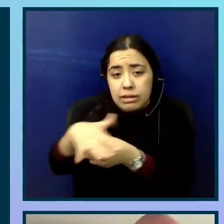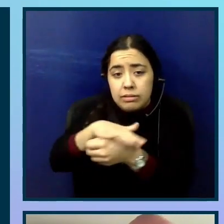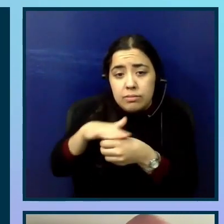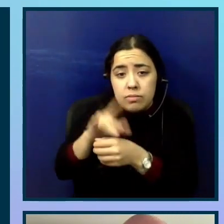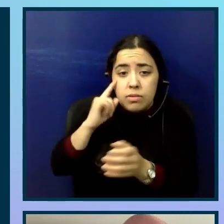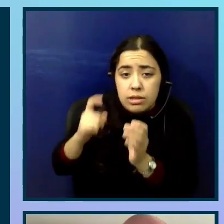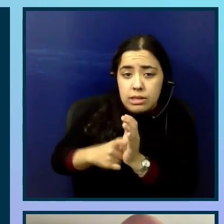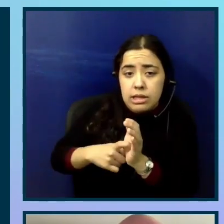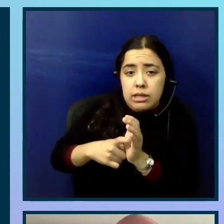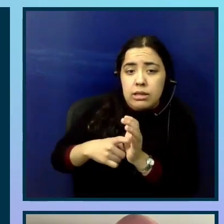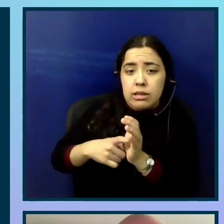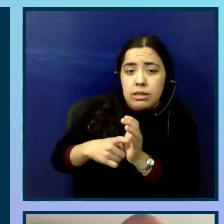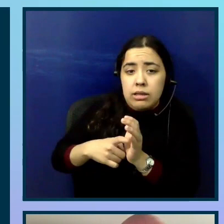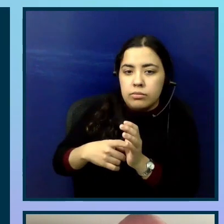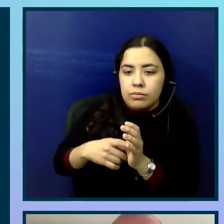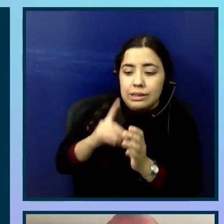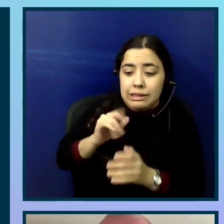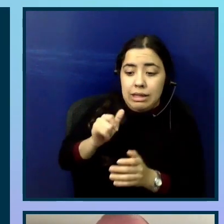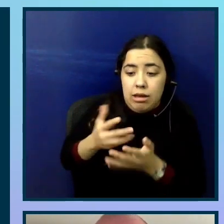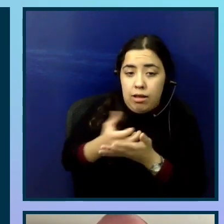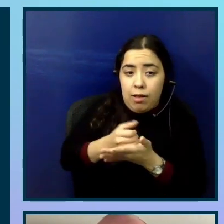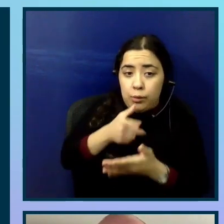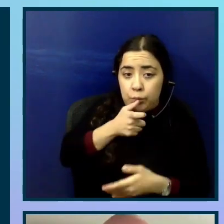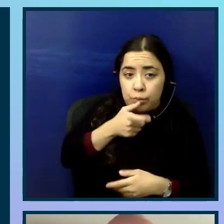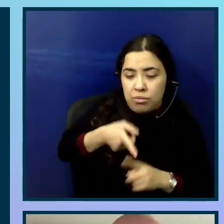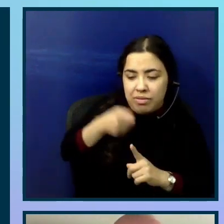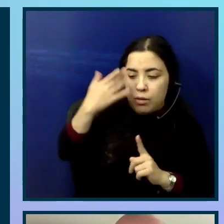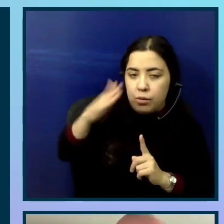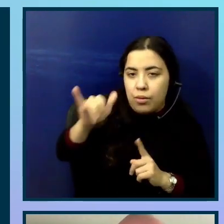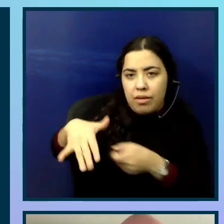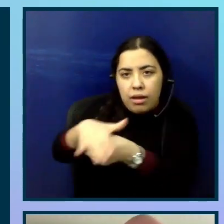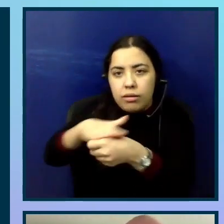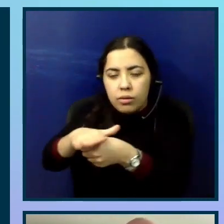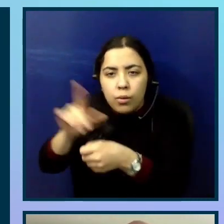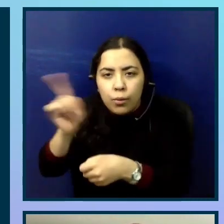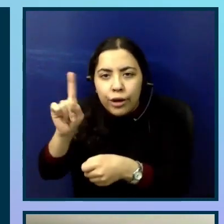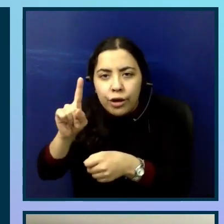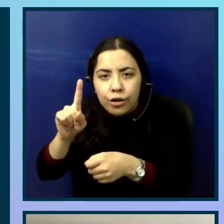which means the two worlds, the data and the users cannot be connected up.